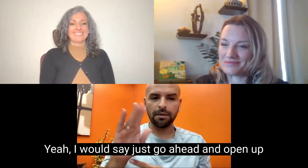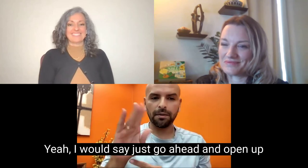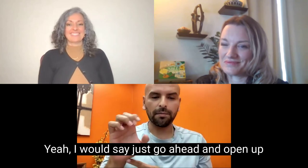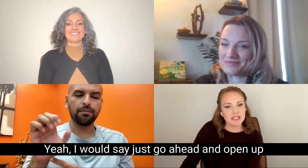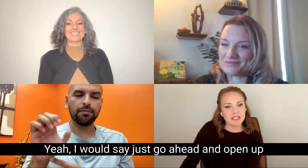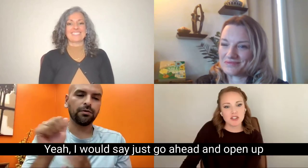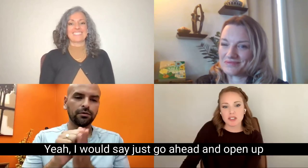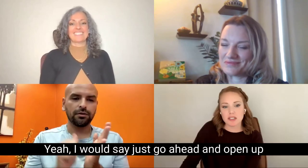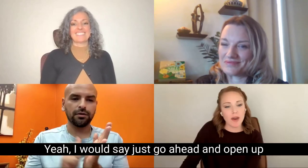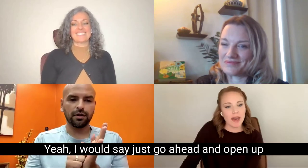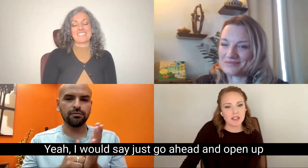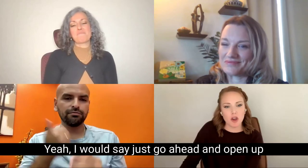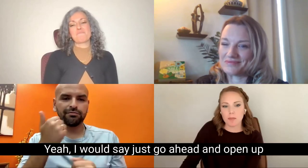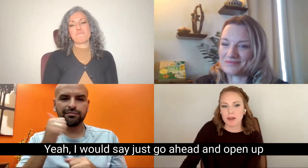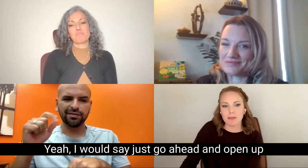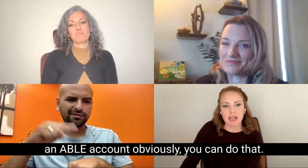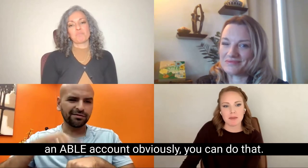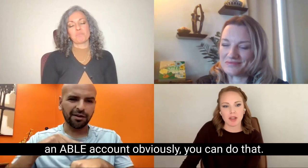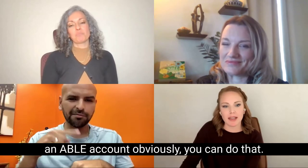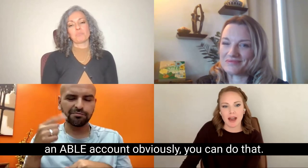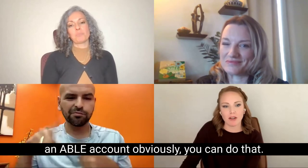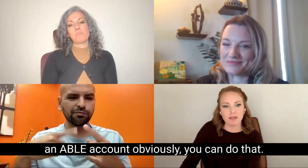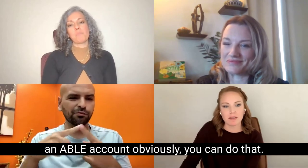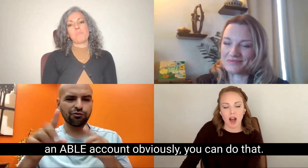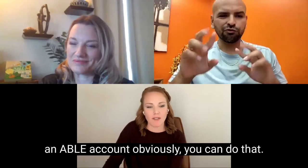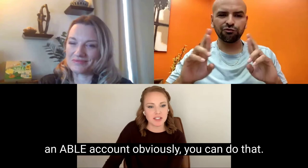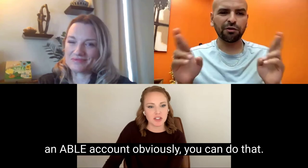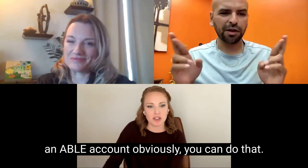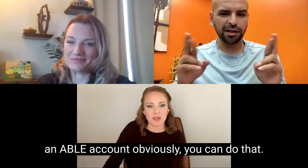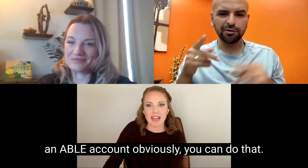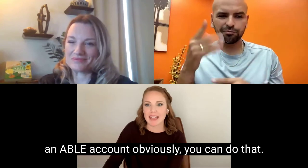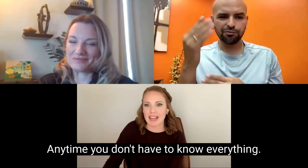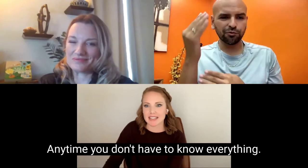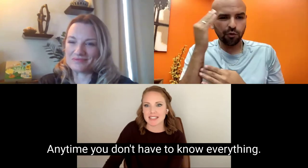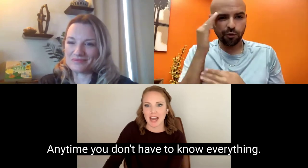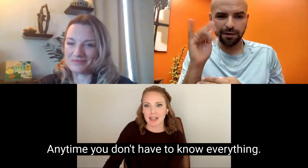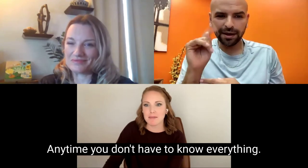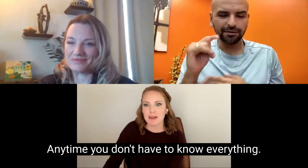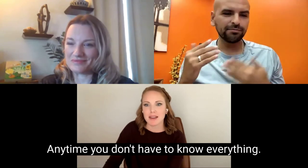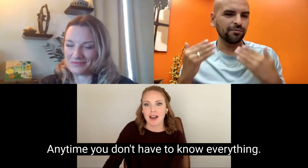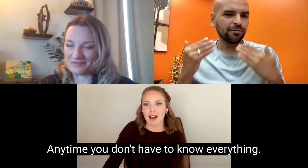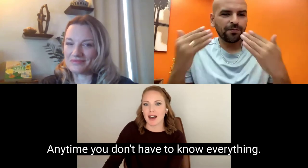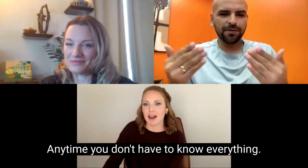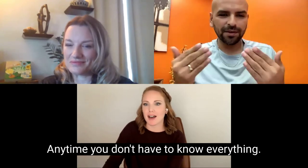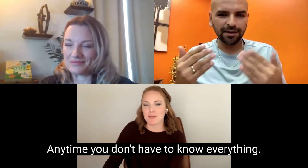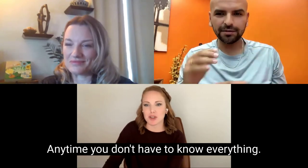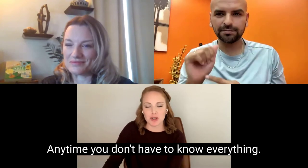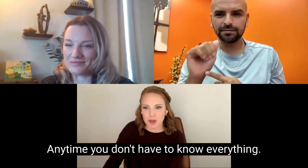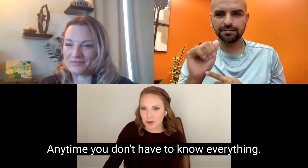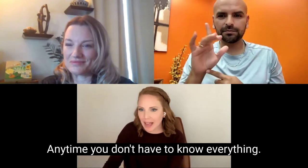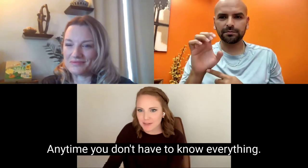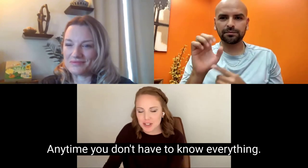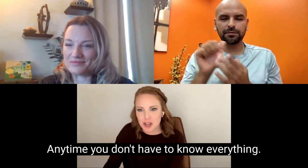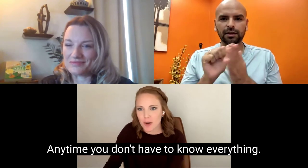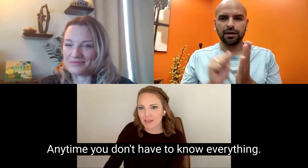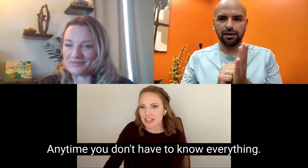Yeah, I would say just go ahead and open up an ABLE account obviously, you can do that. Anytime you don't have to know everything.